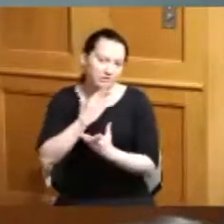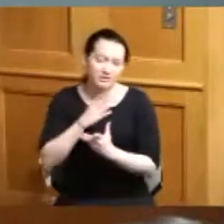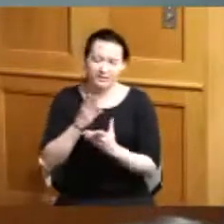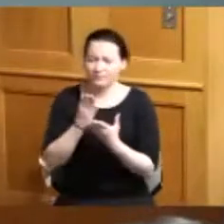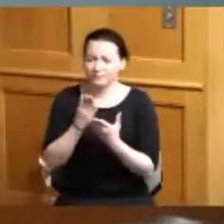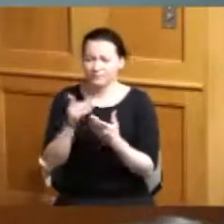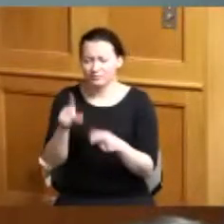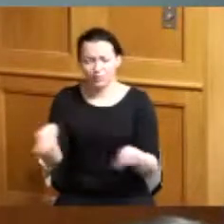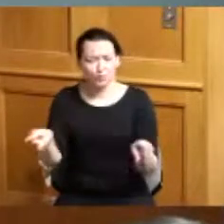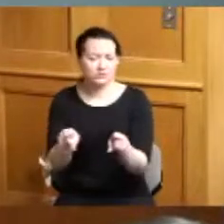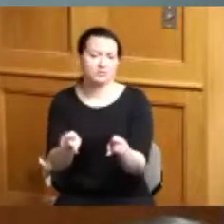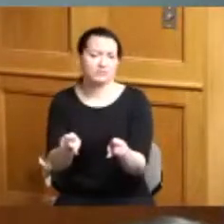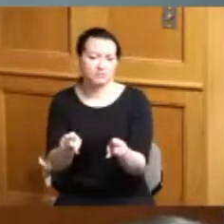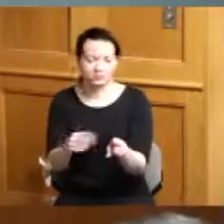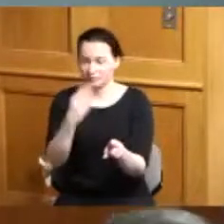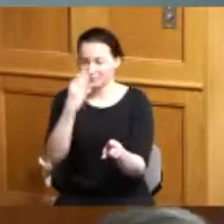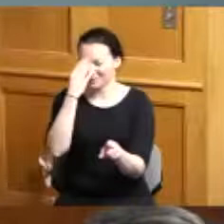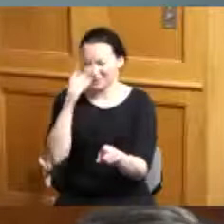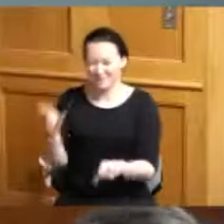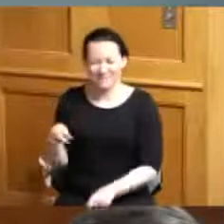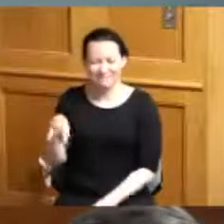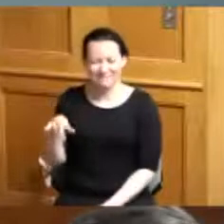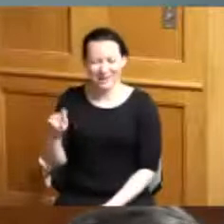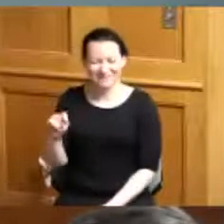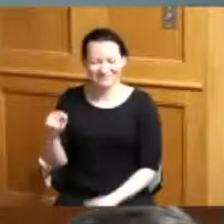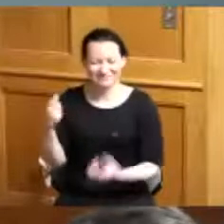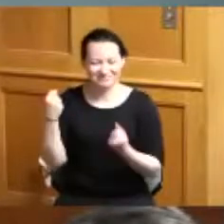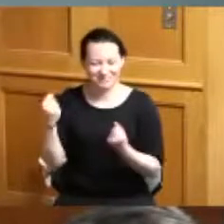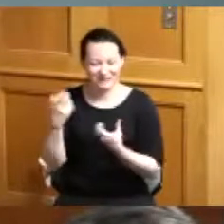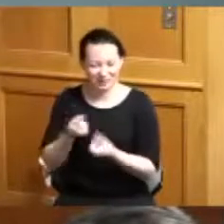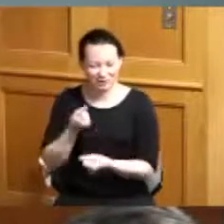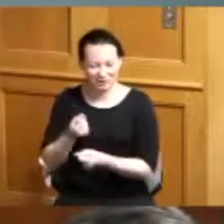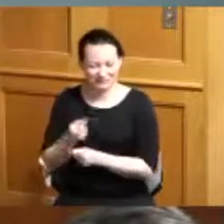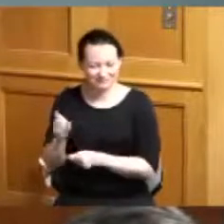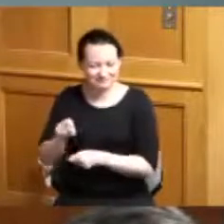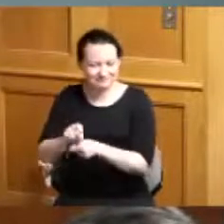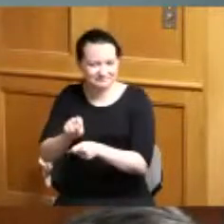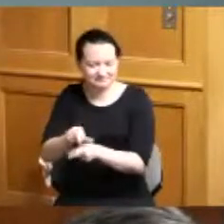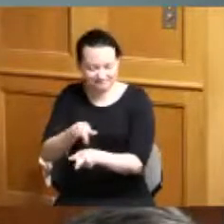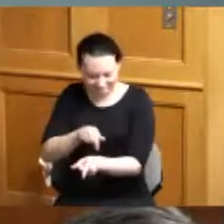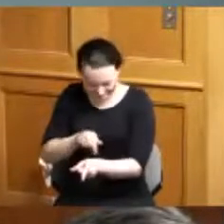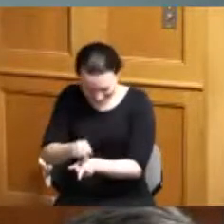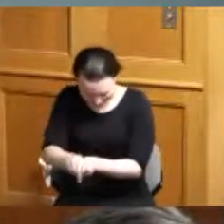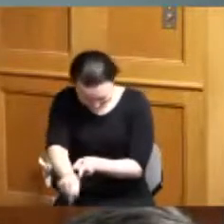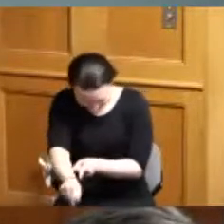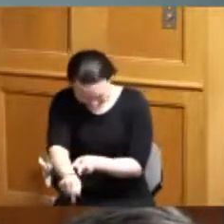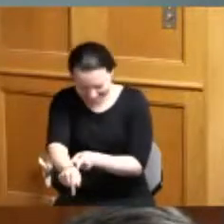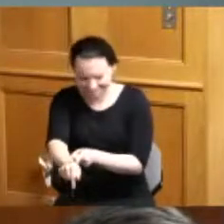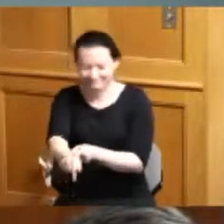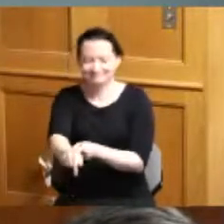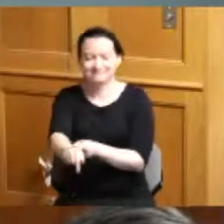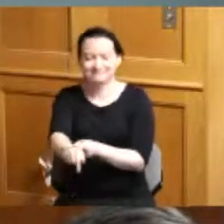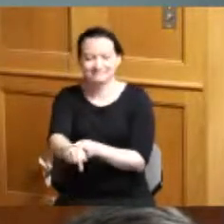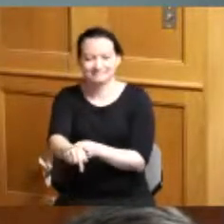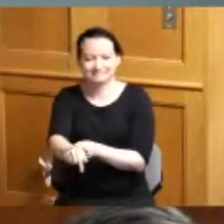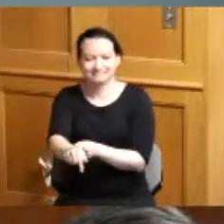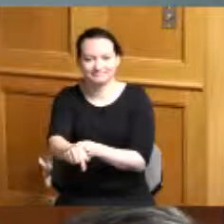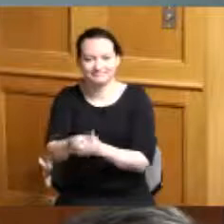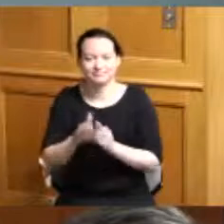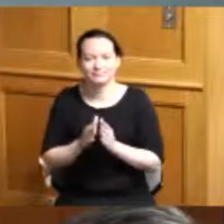you that have known Pat for the years that he he has worked in this field and it was just it